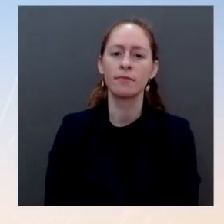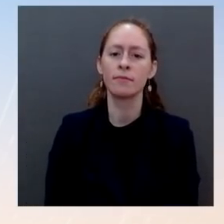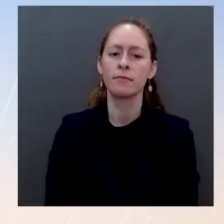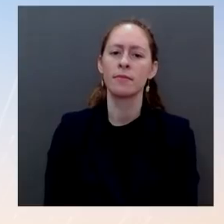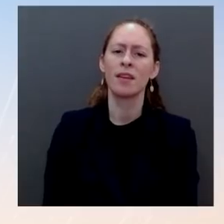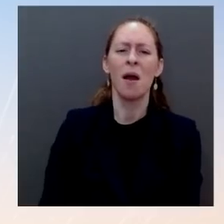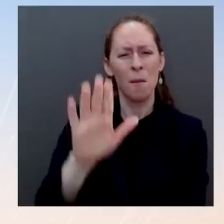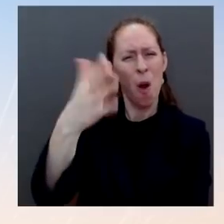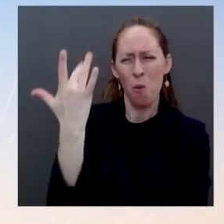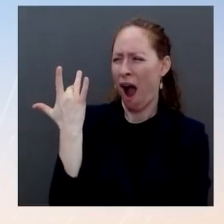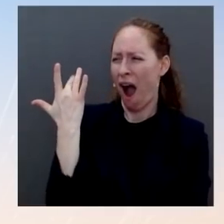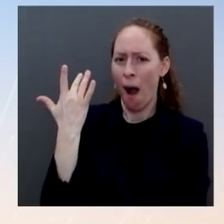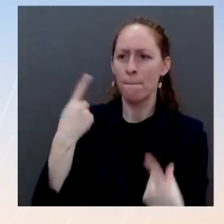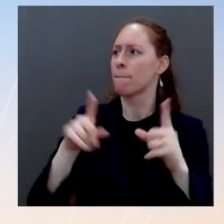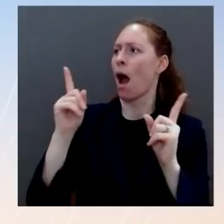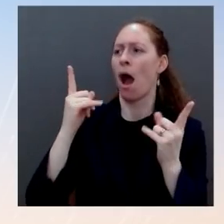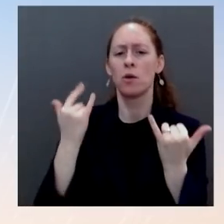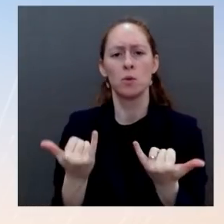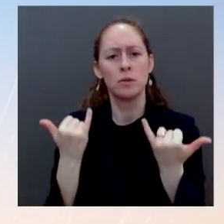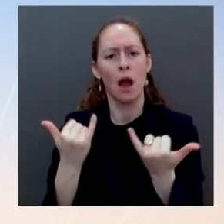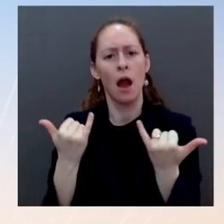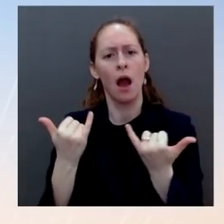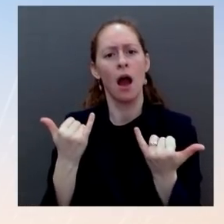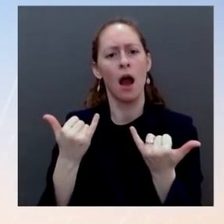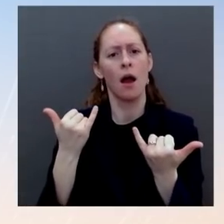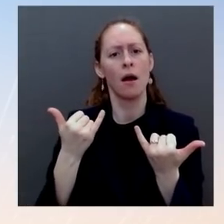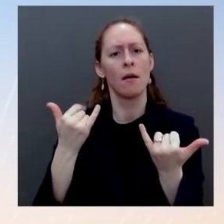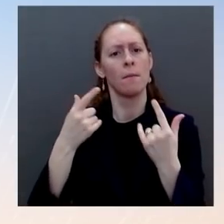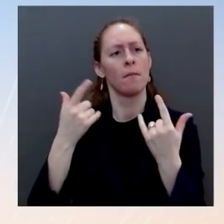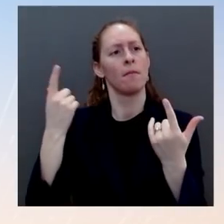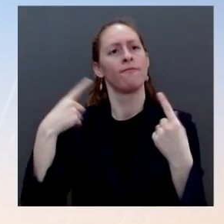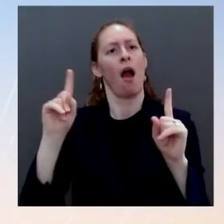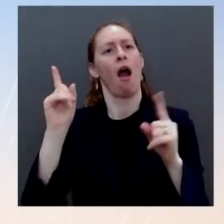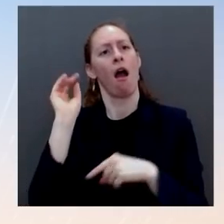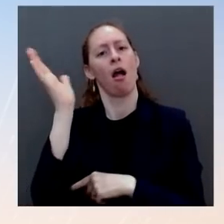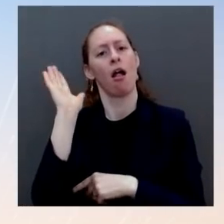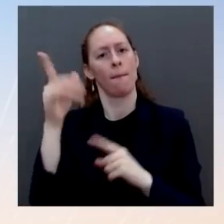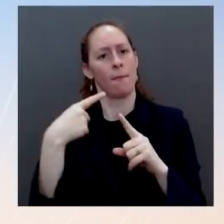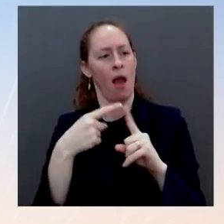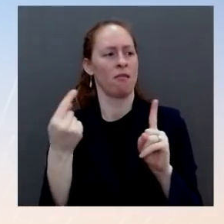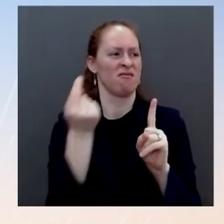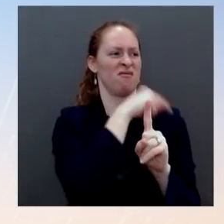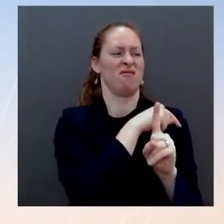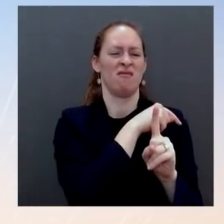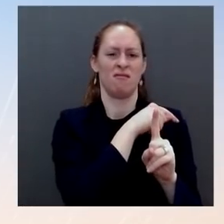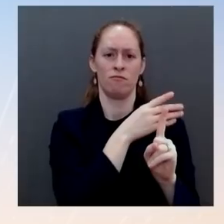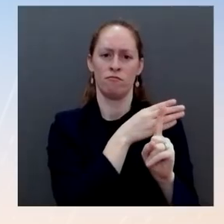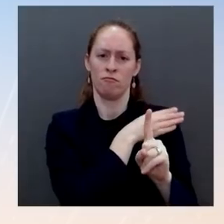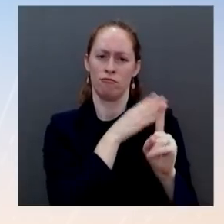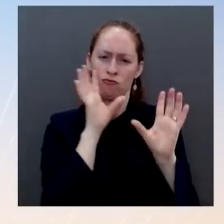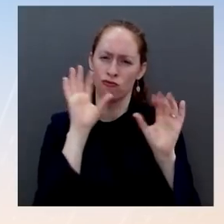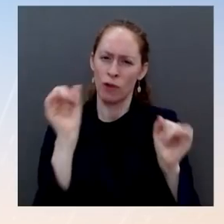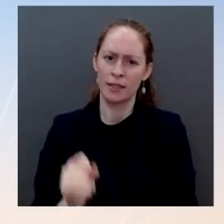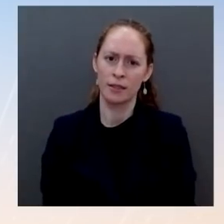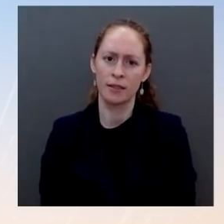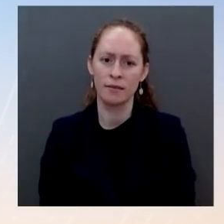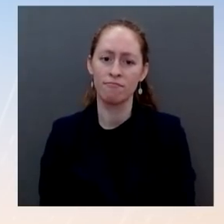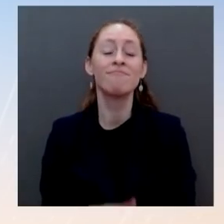Ms. Psaki: Again, this is not about one person, even the former president. Obviously, today is an anniversary of an incredibly --